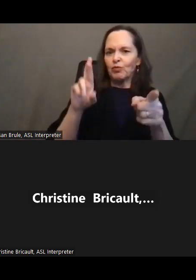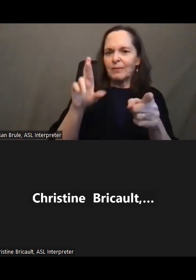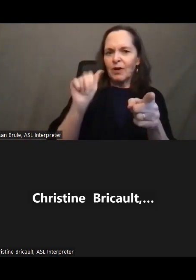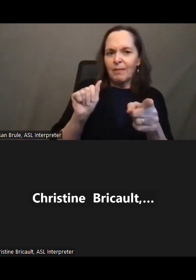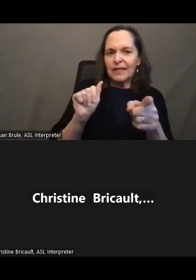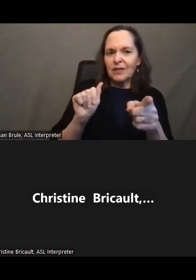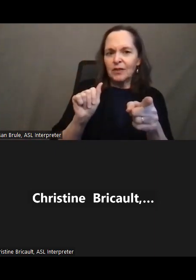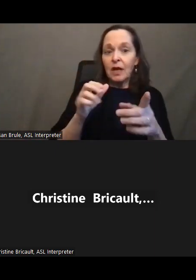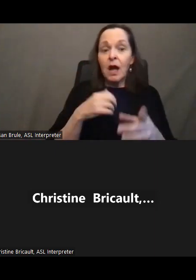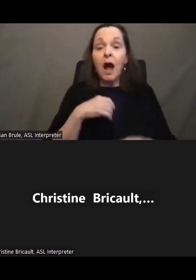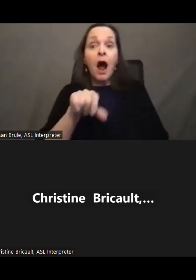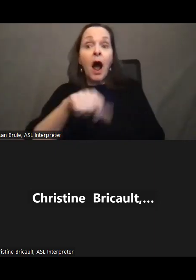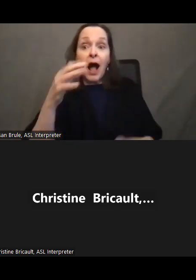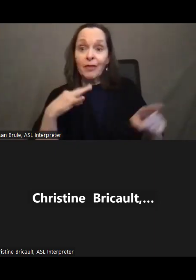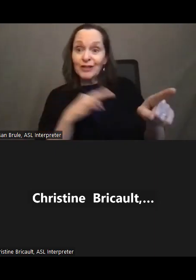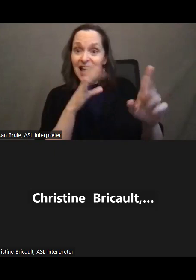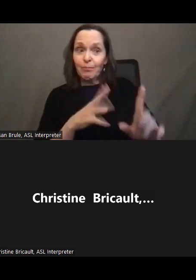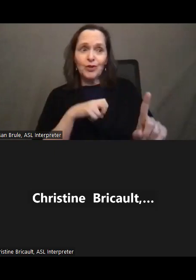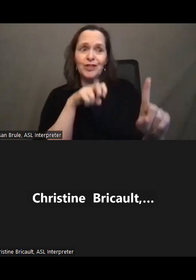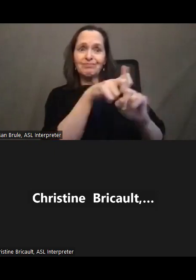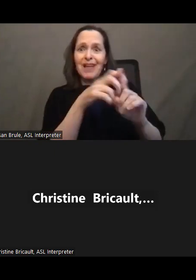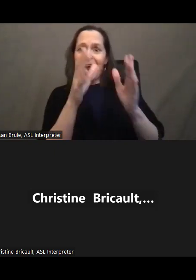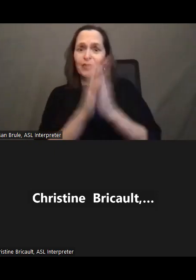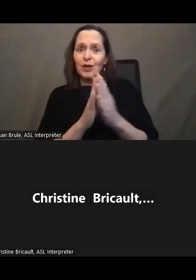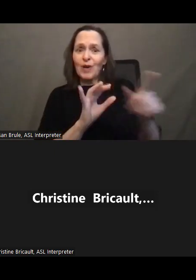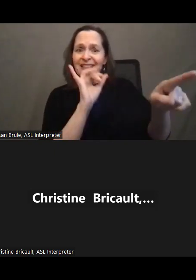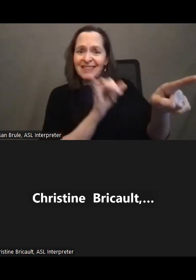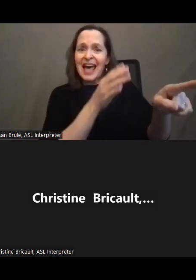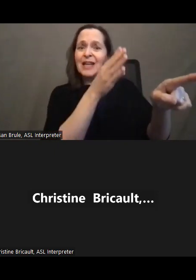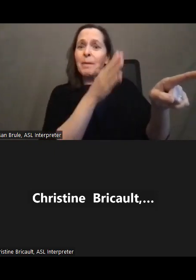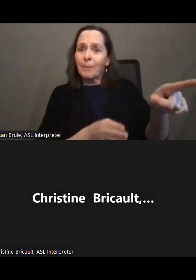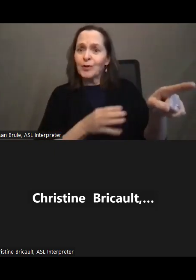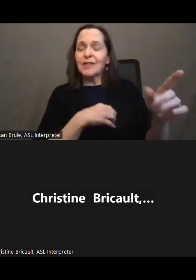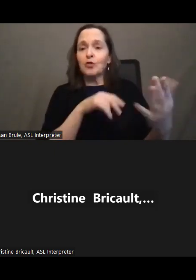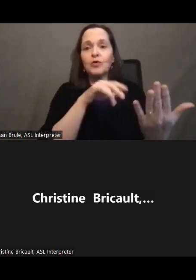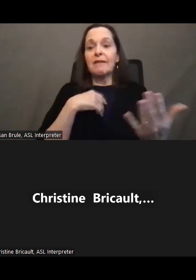You want to try? Lilia, can you call on people? Yeah.